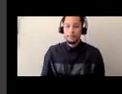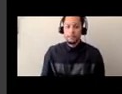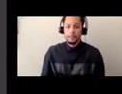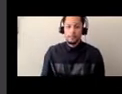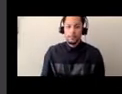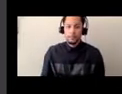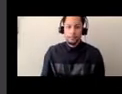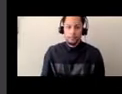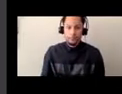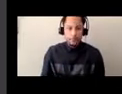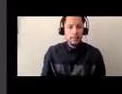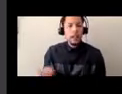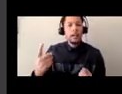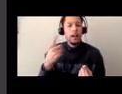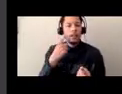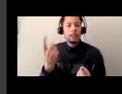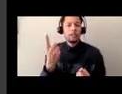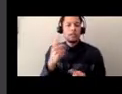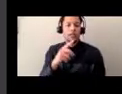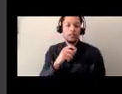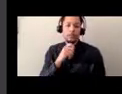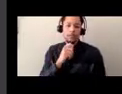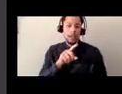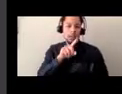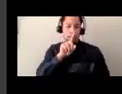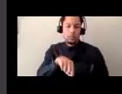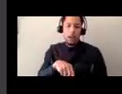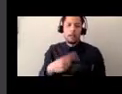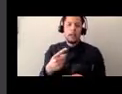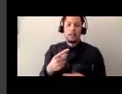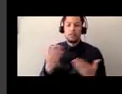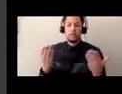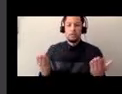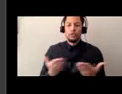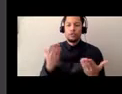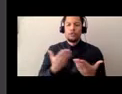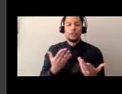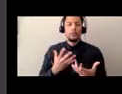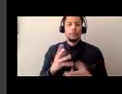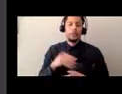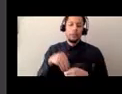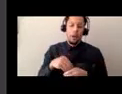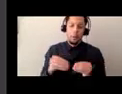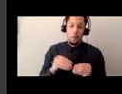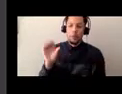That's nice. And we've seen that for many of you it's many of these reasons.